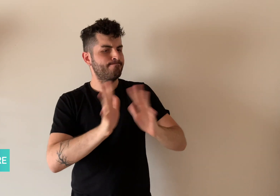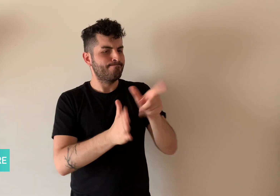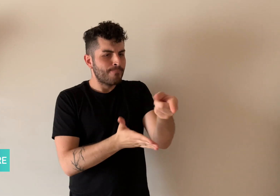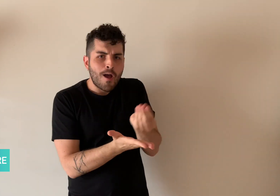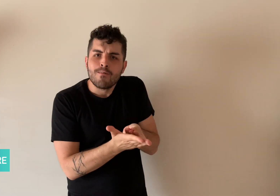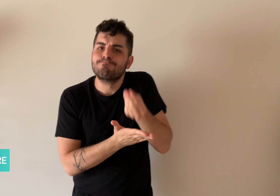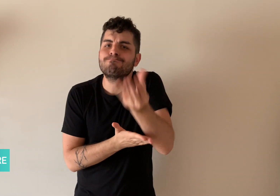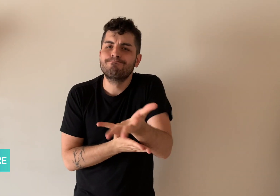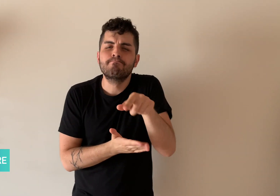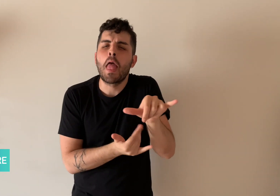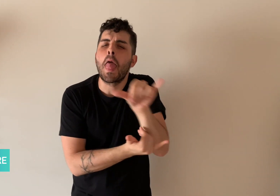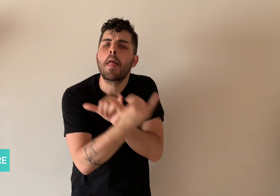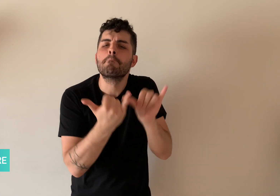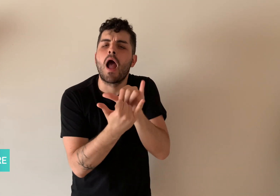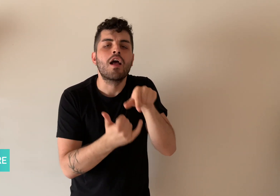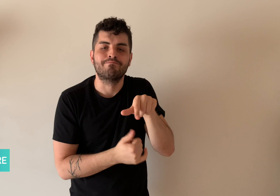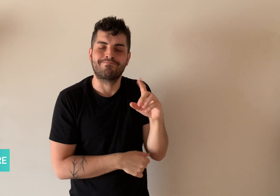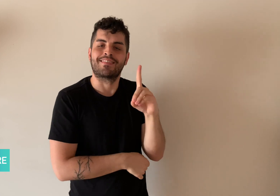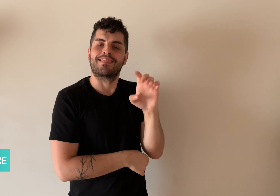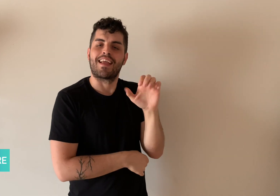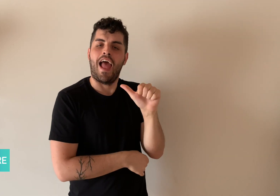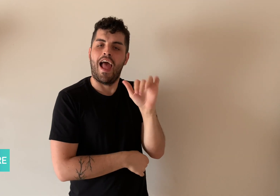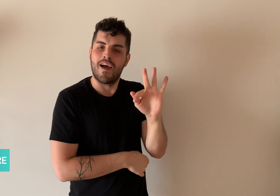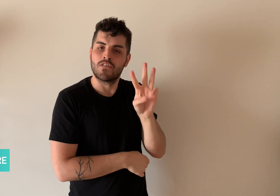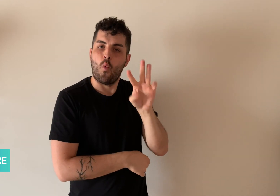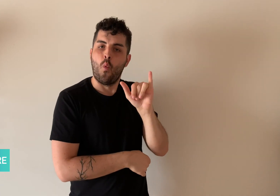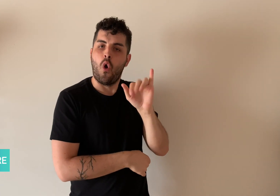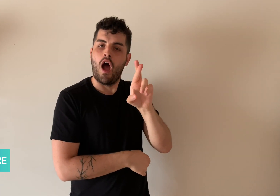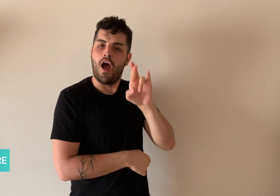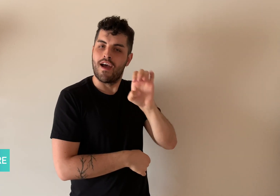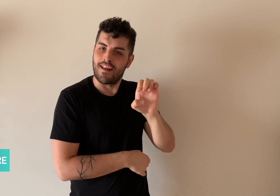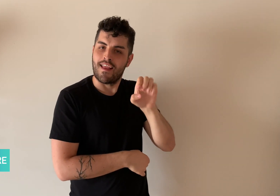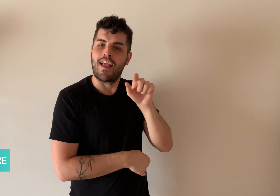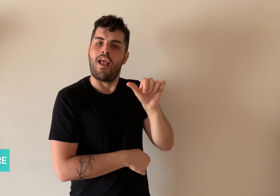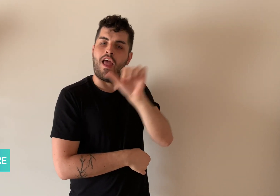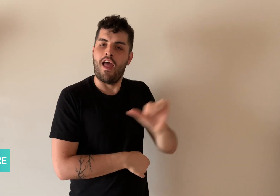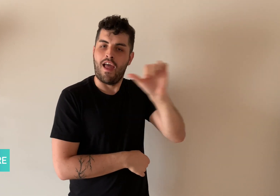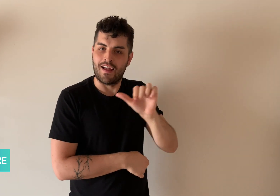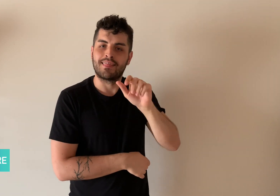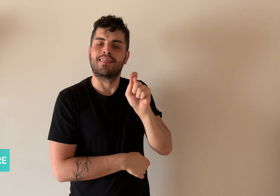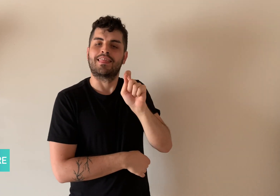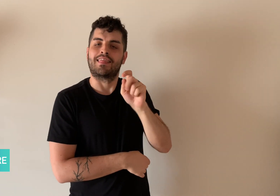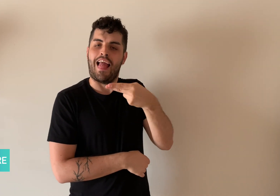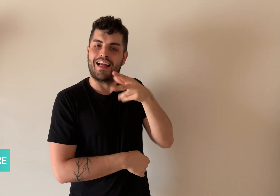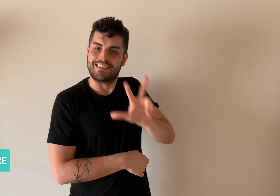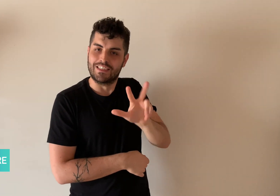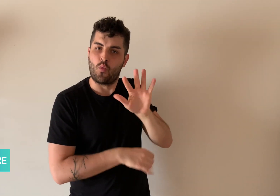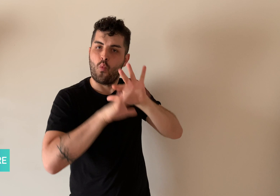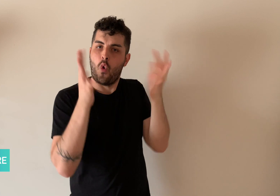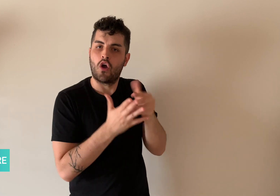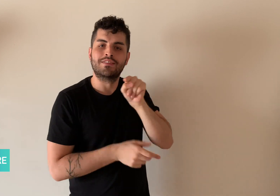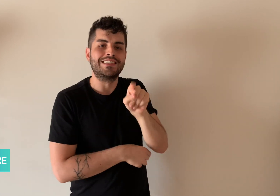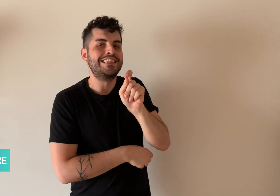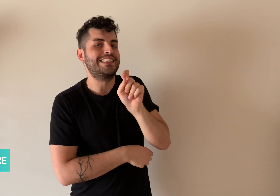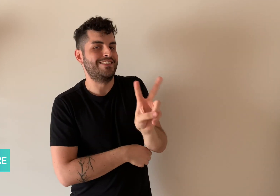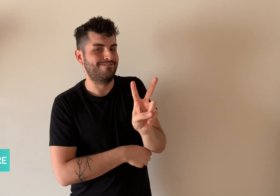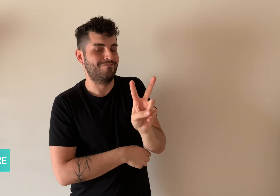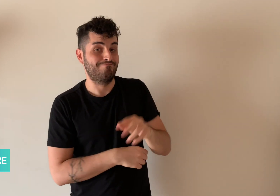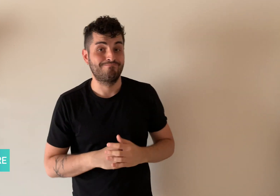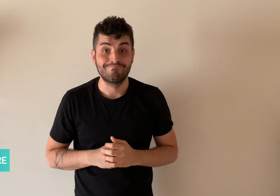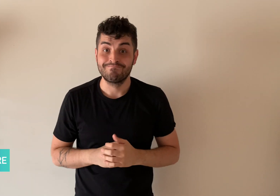in landscape format to deafwire@h3world.tv.